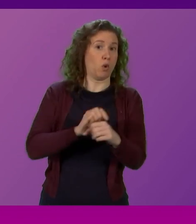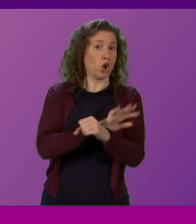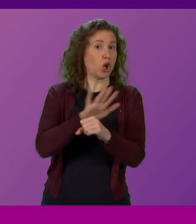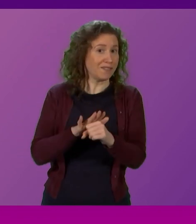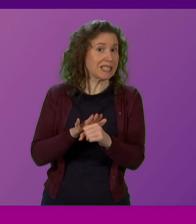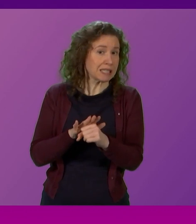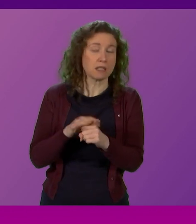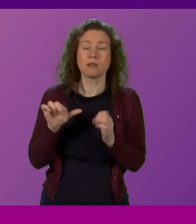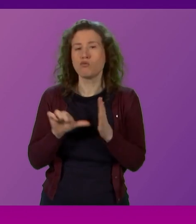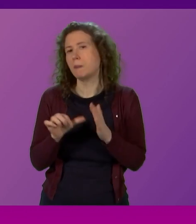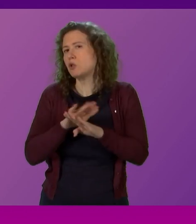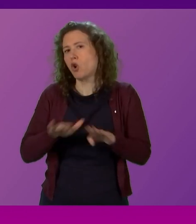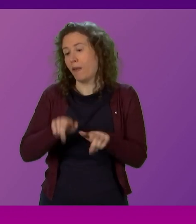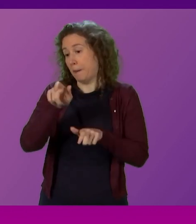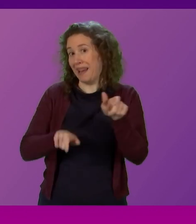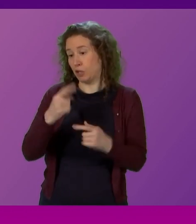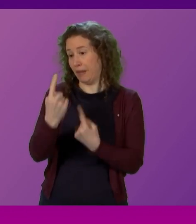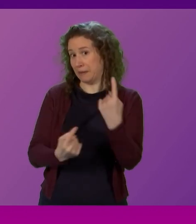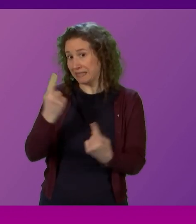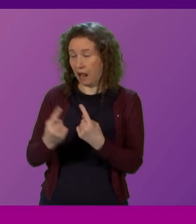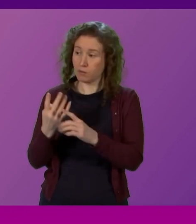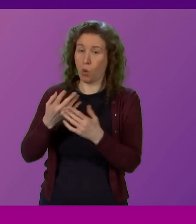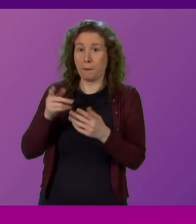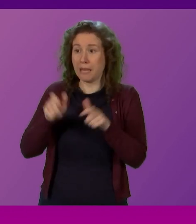The problem is not unnecessary attendances.